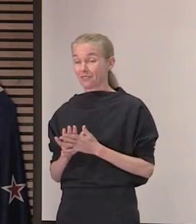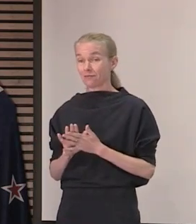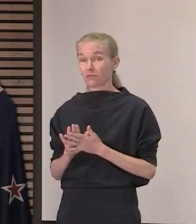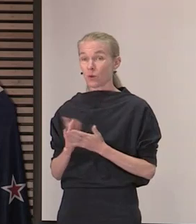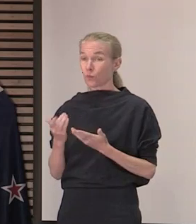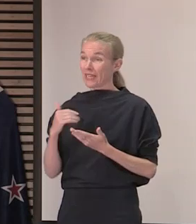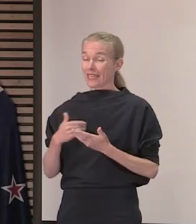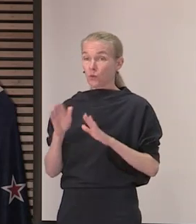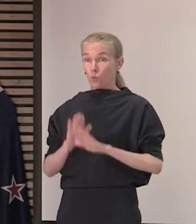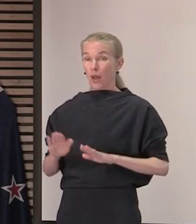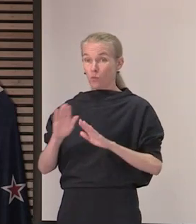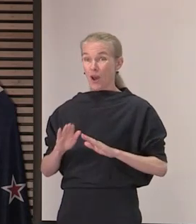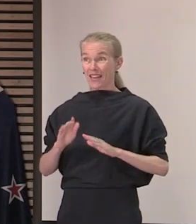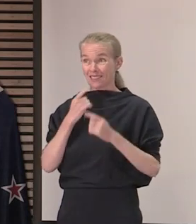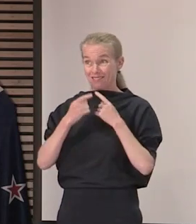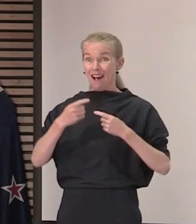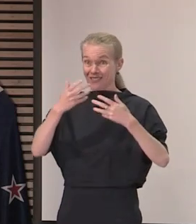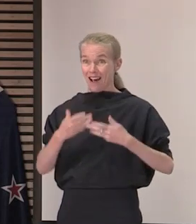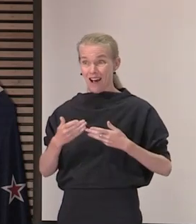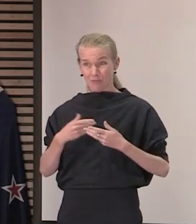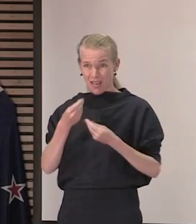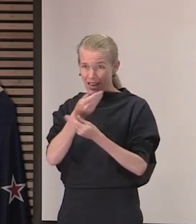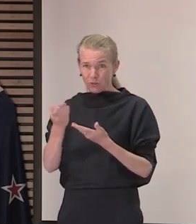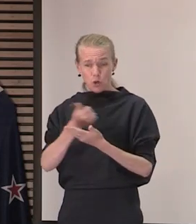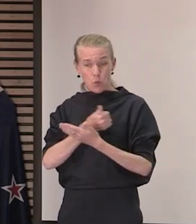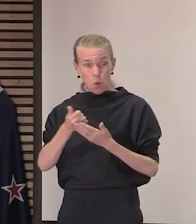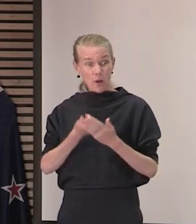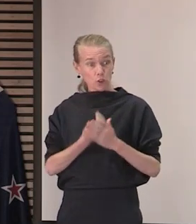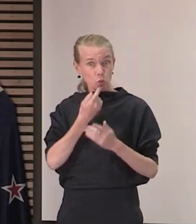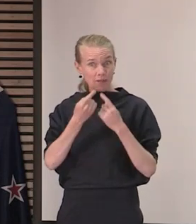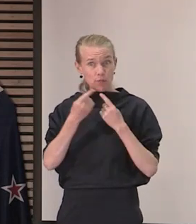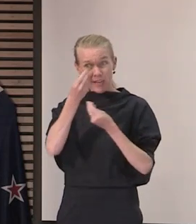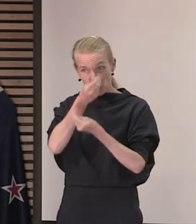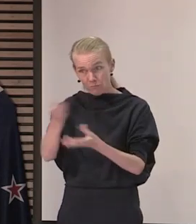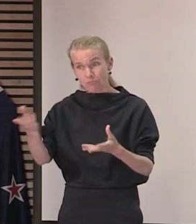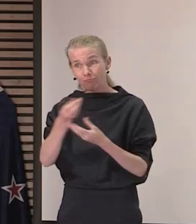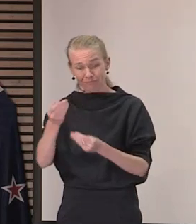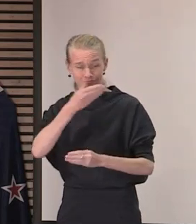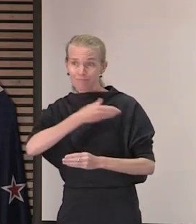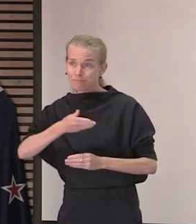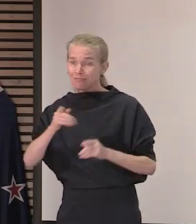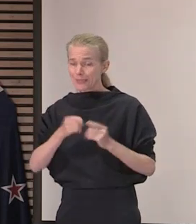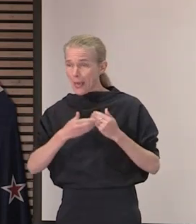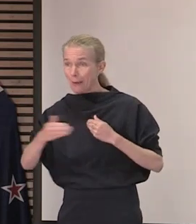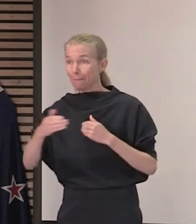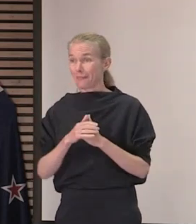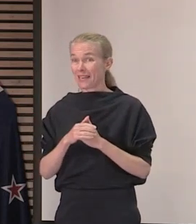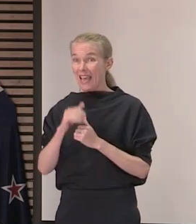after we receive it. Butwe need to make sure that wedon't move too early. If wedo, we risk losing all of thegains we've made.